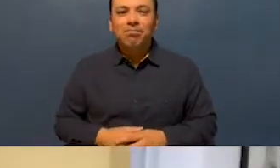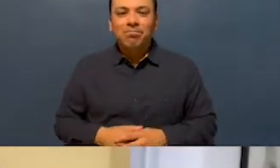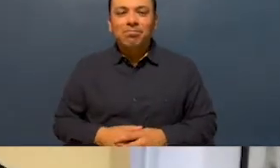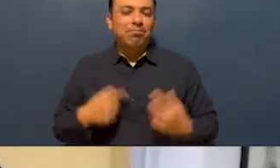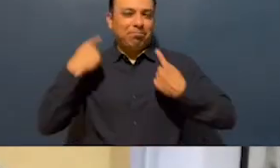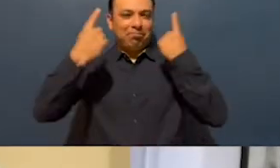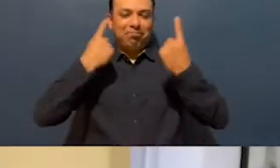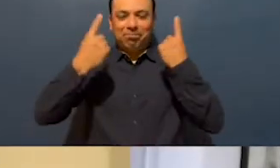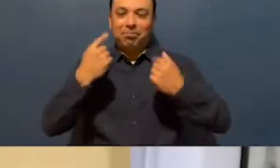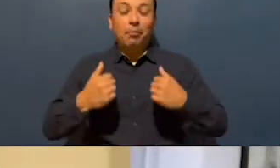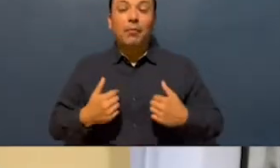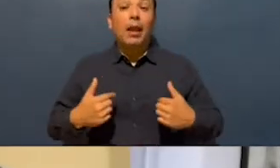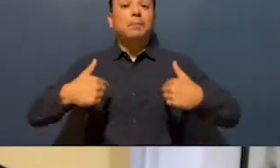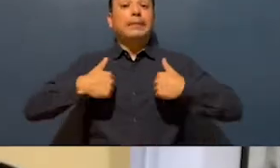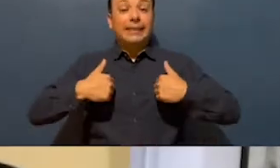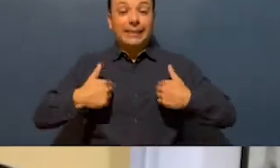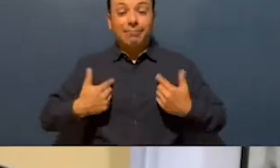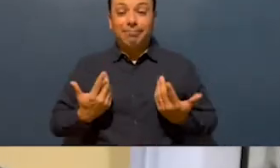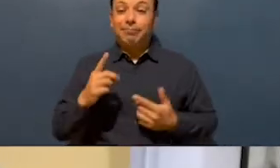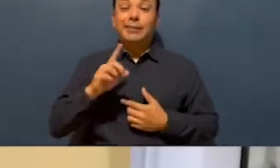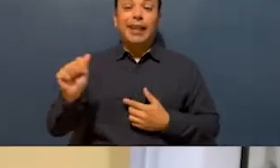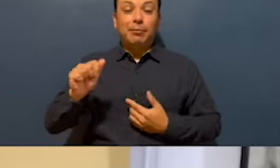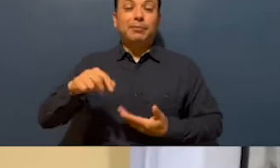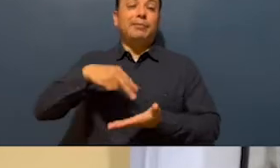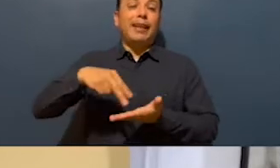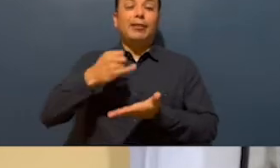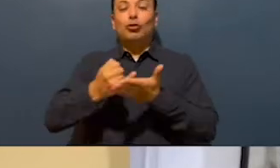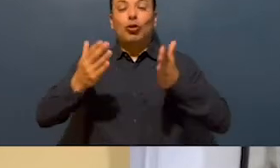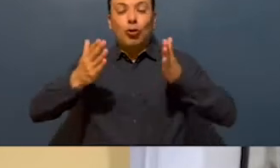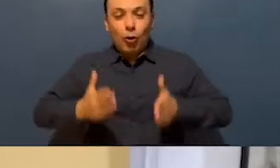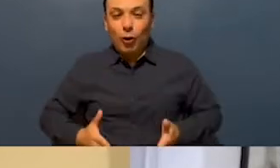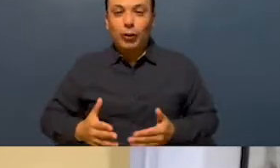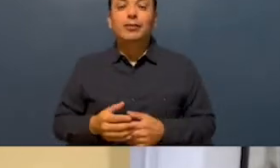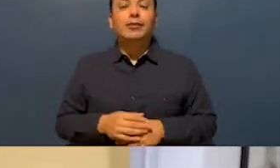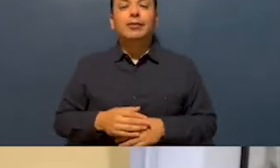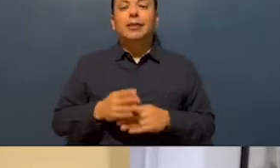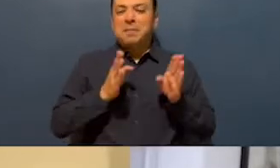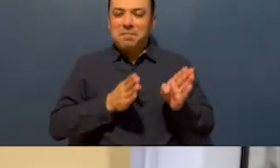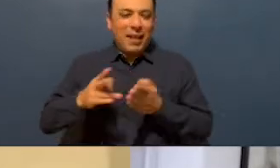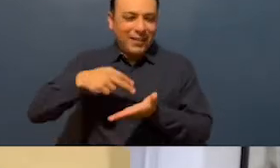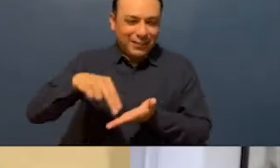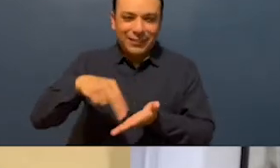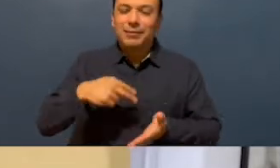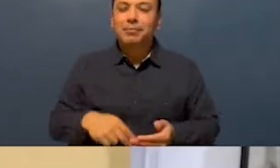as a disabled dance artist, choreographer, and disability justice activist one of the things